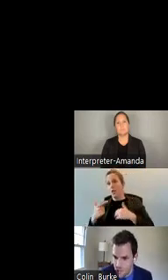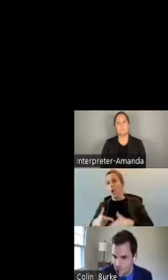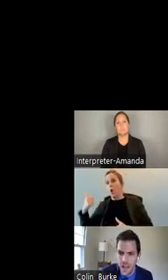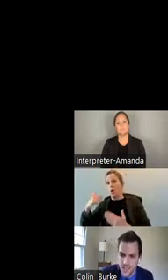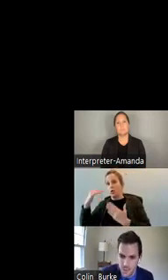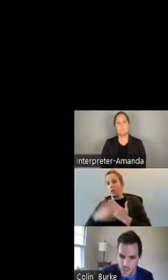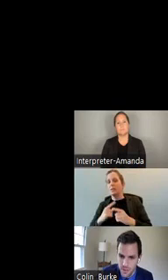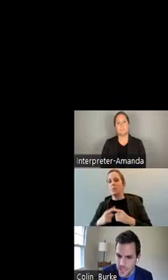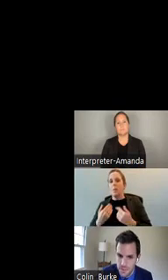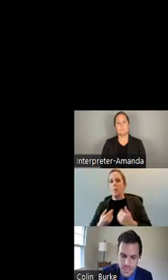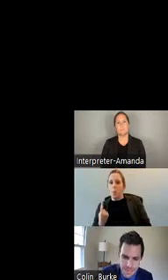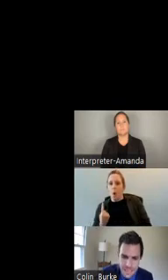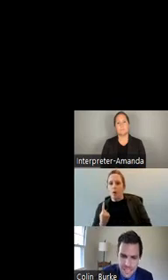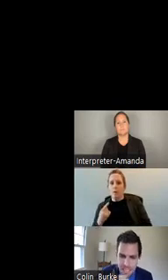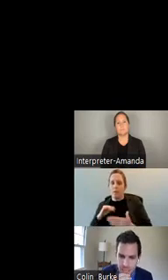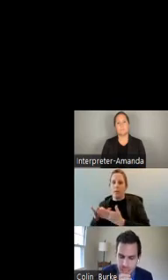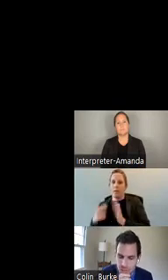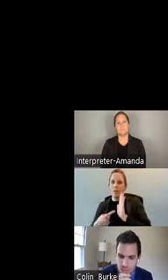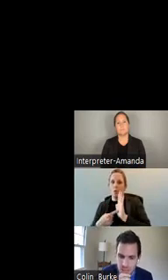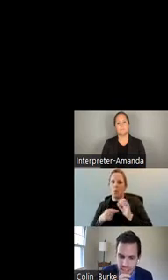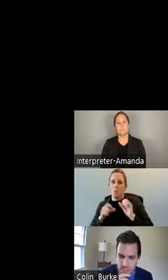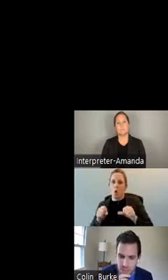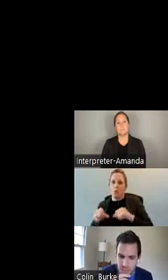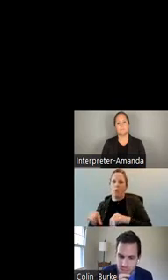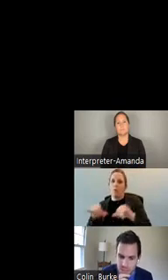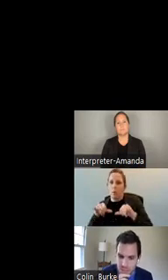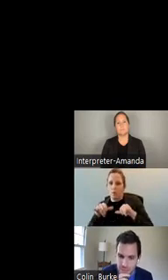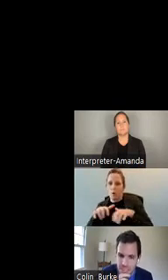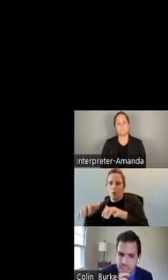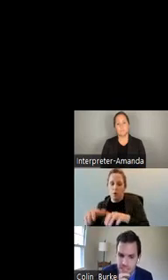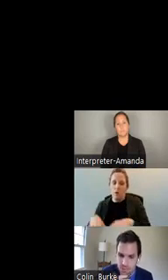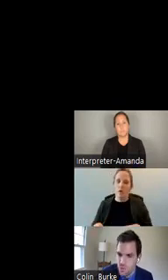suggested a possible prevalence but again due to the lack of precision it's hard to make sense of